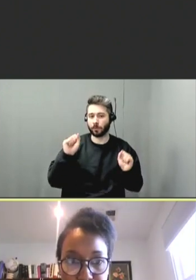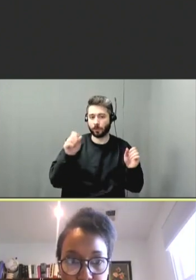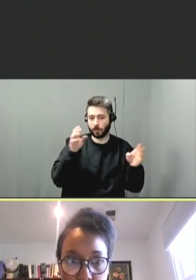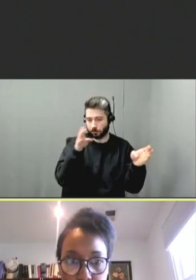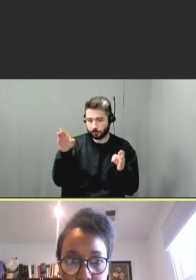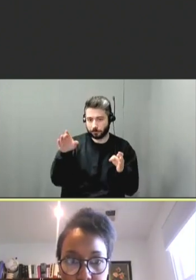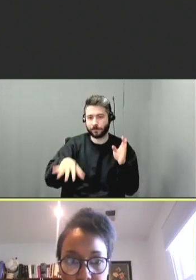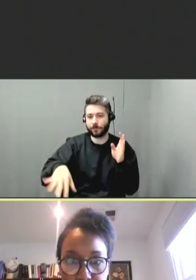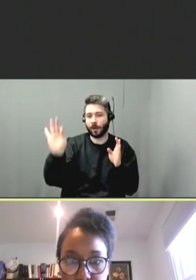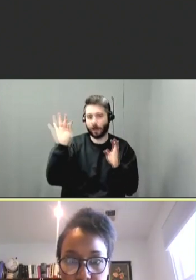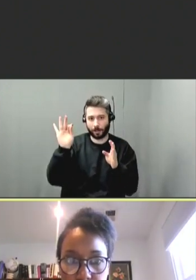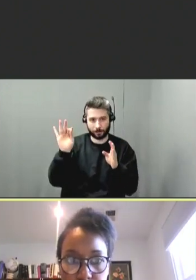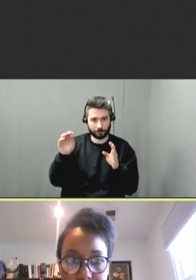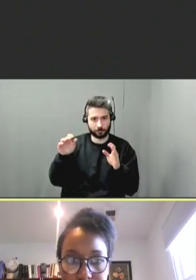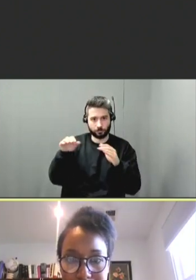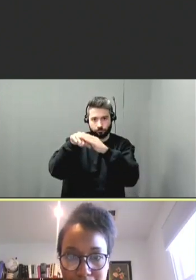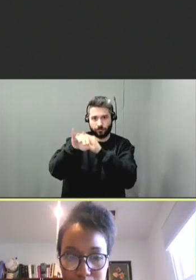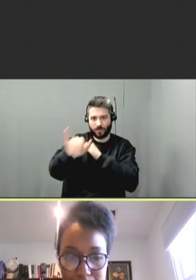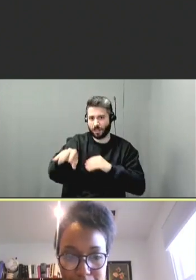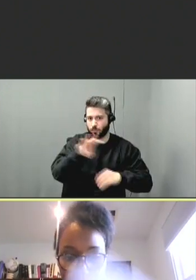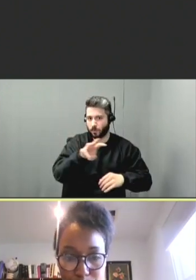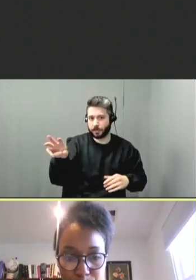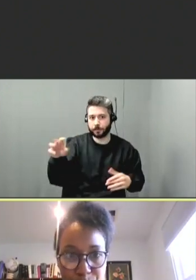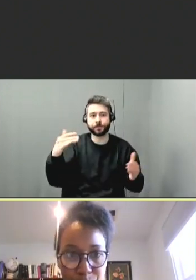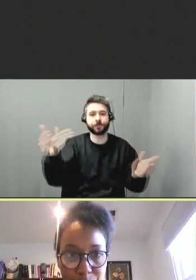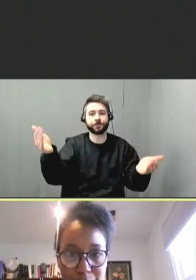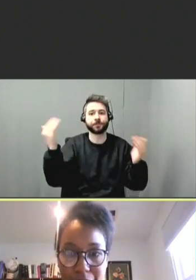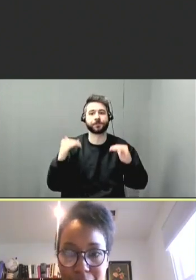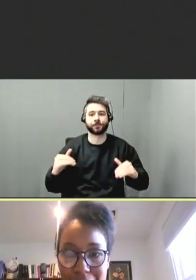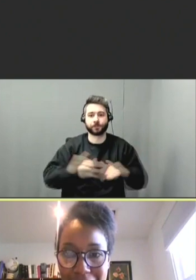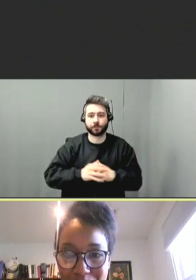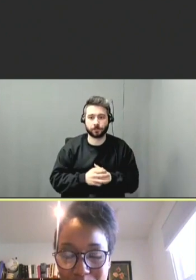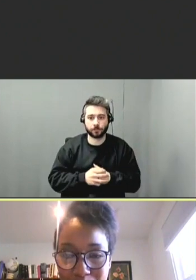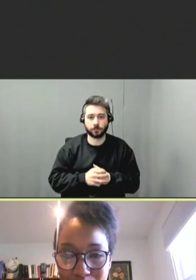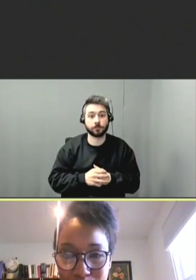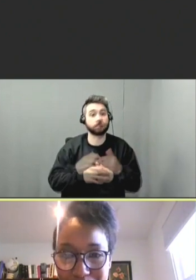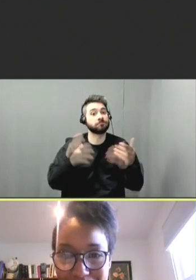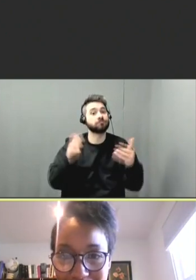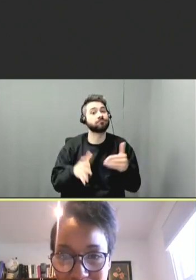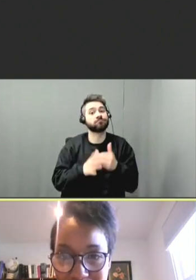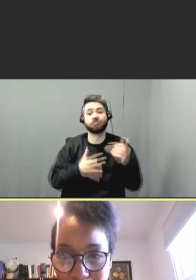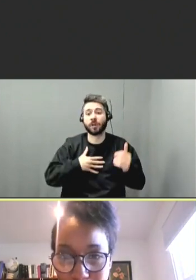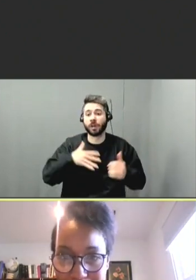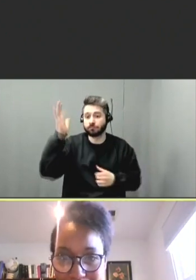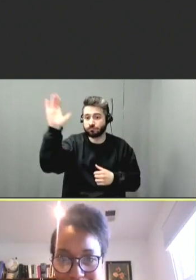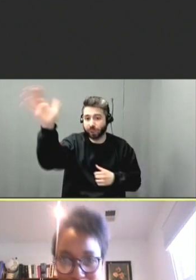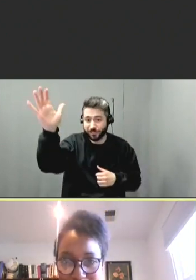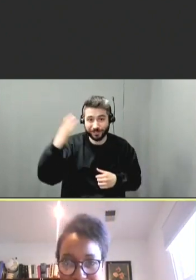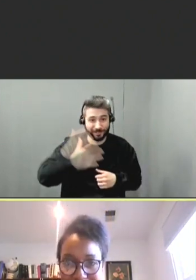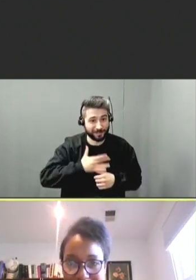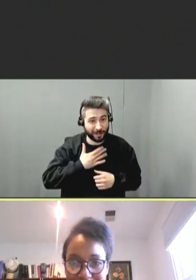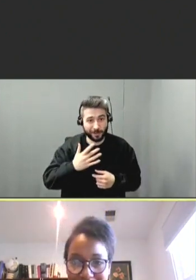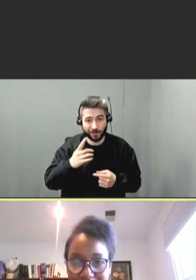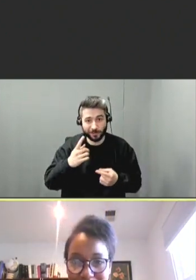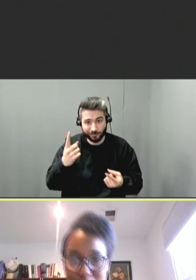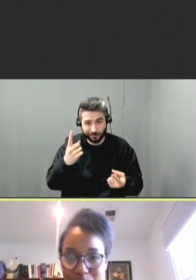Next slide. This concludes my presentation, and I am happy to take any questions. Thank you.